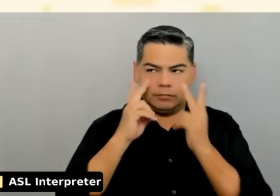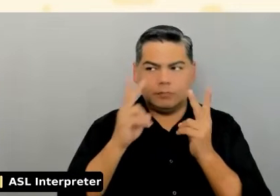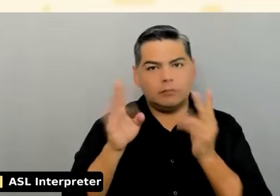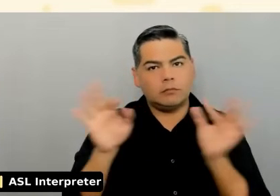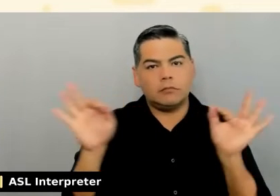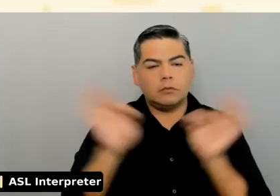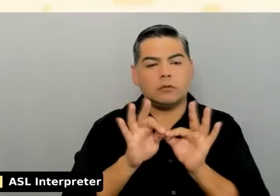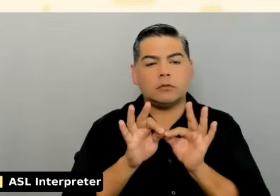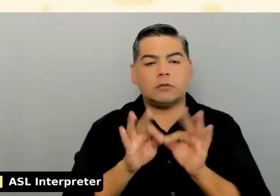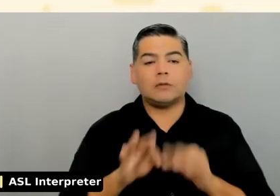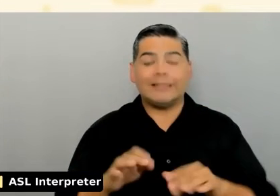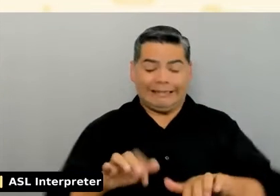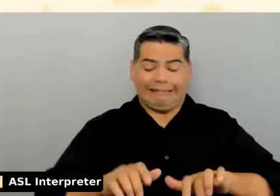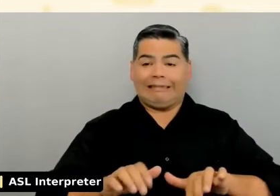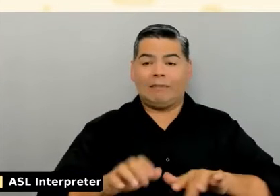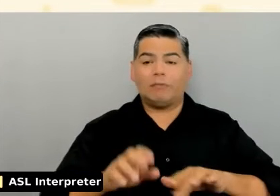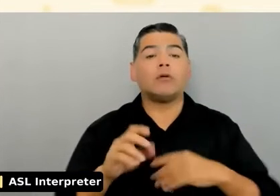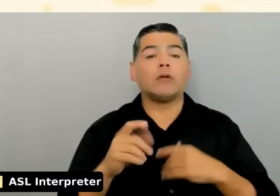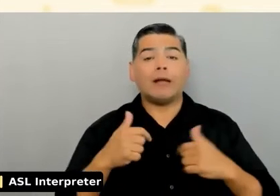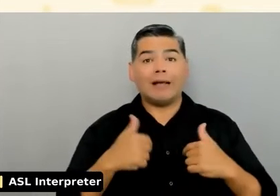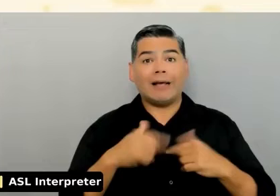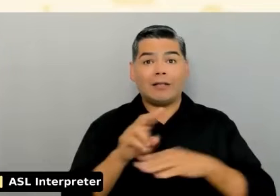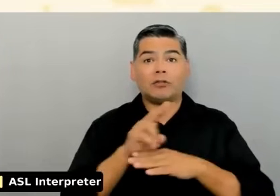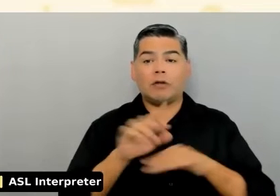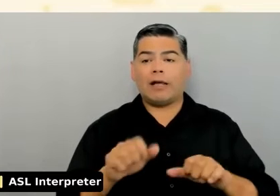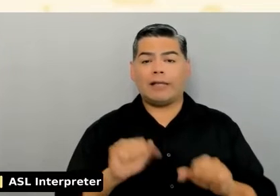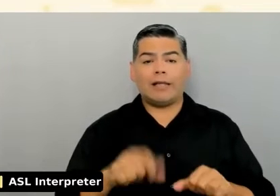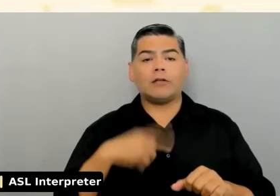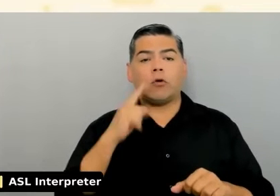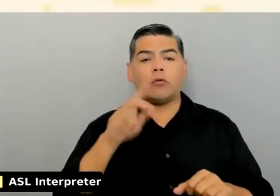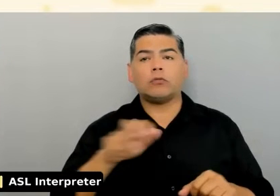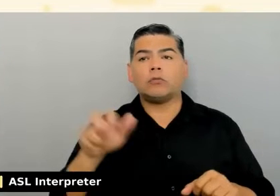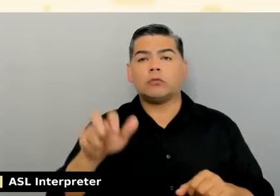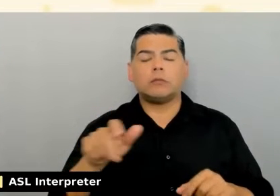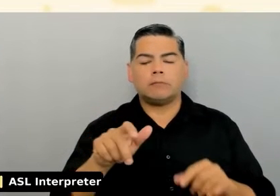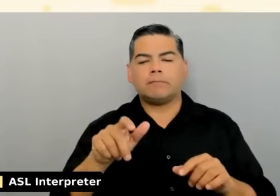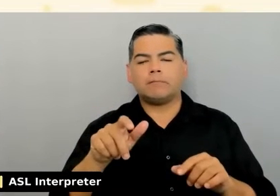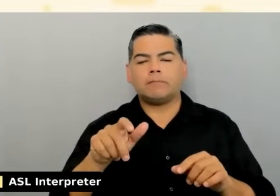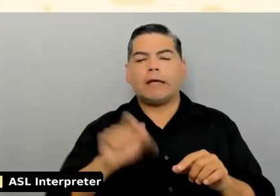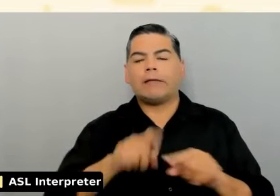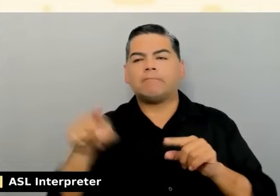As a keyboard user, I can navigate to an element, but I can not see where I am.